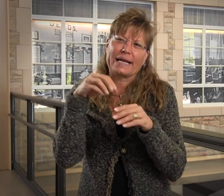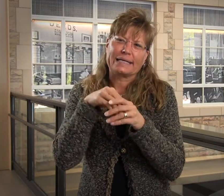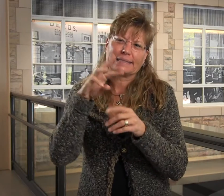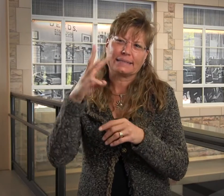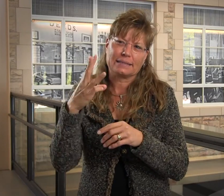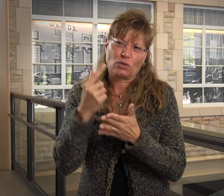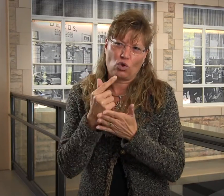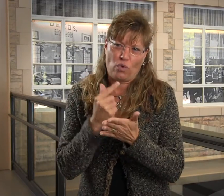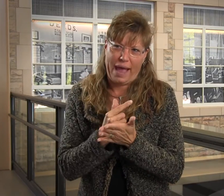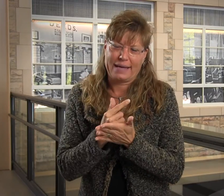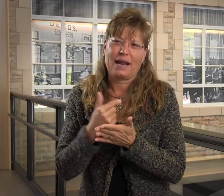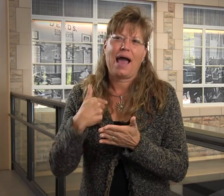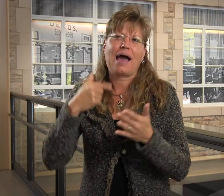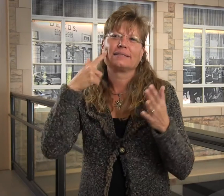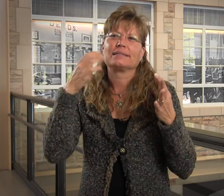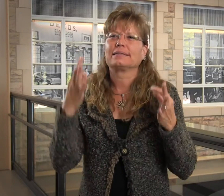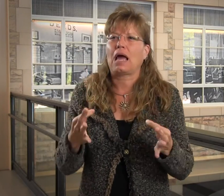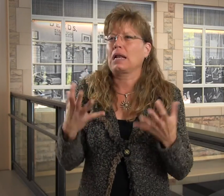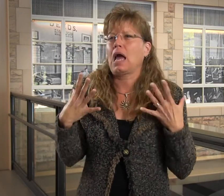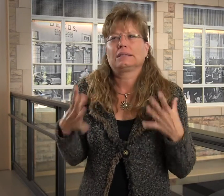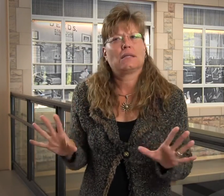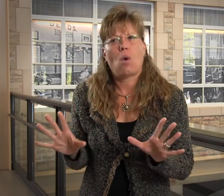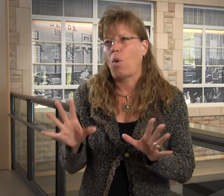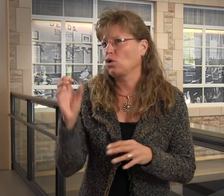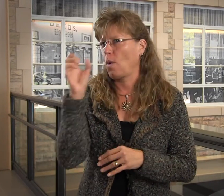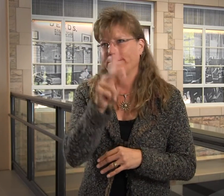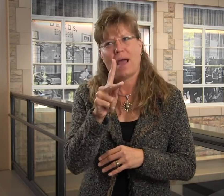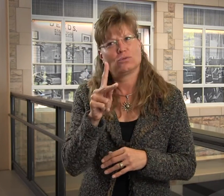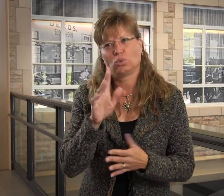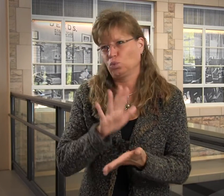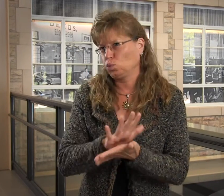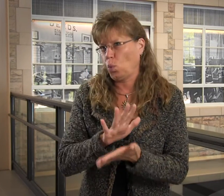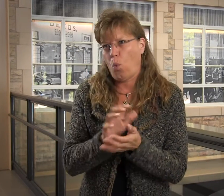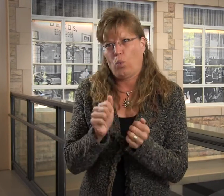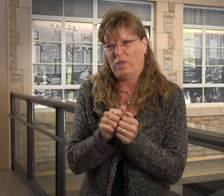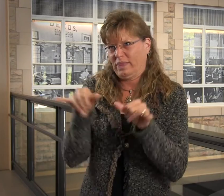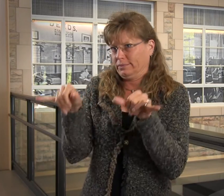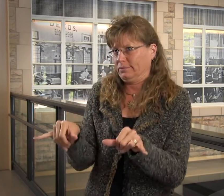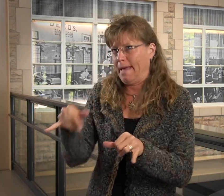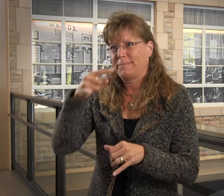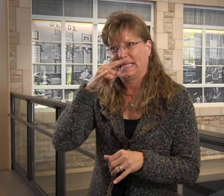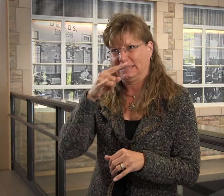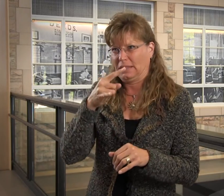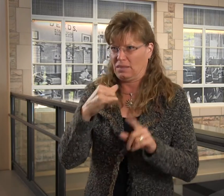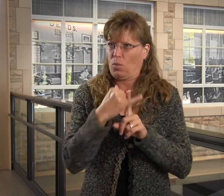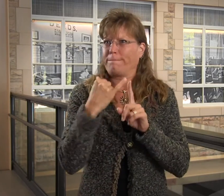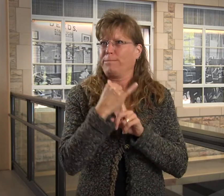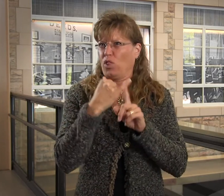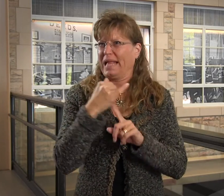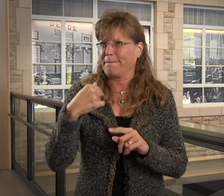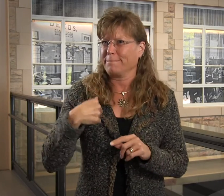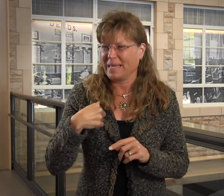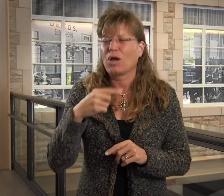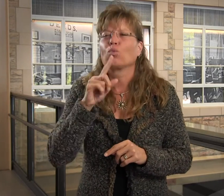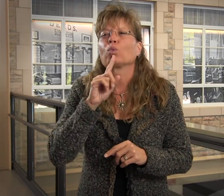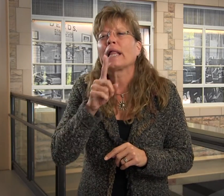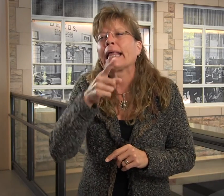I was bullied in 6th grade. I determined I didn't want to go back to that school with those kids, because they would bully me.